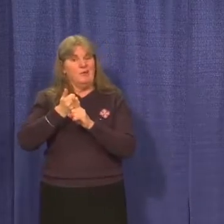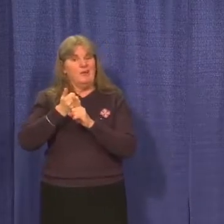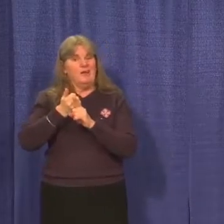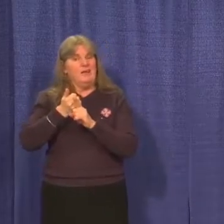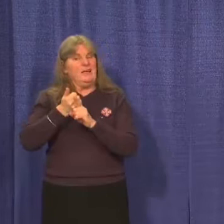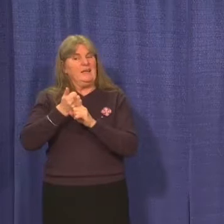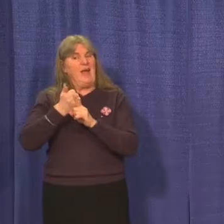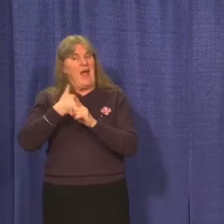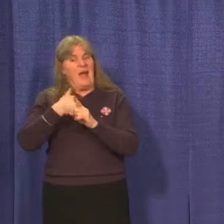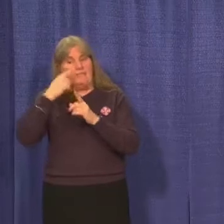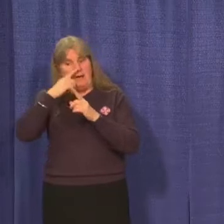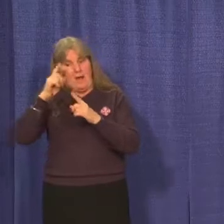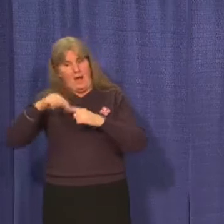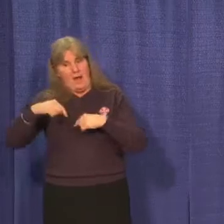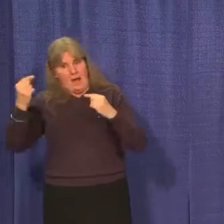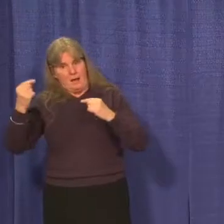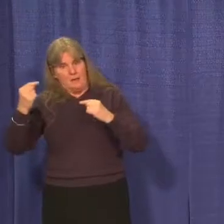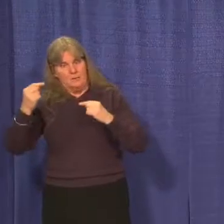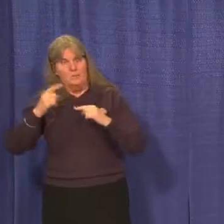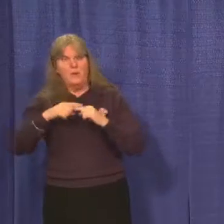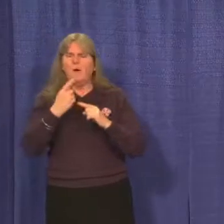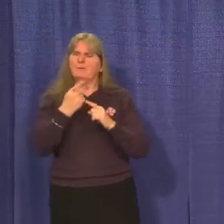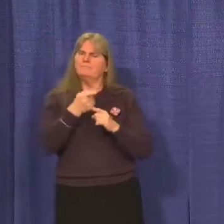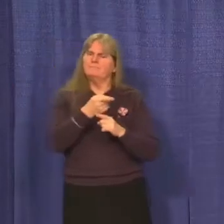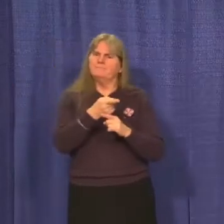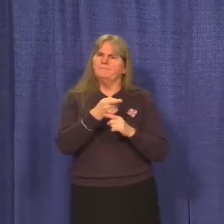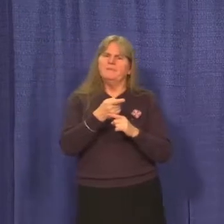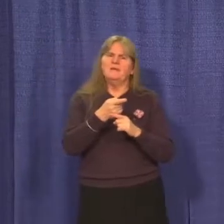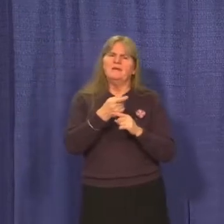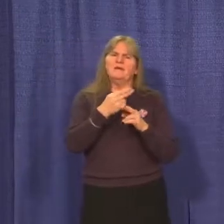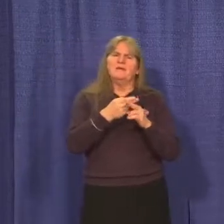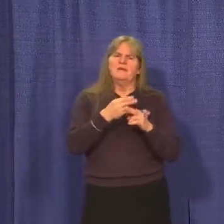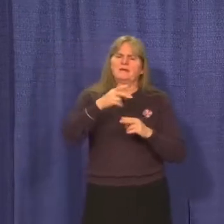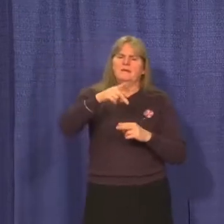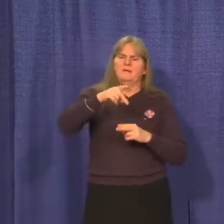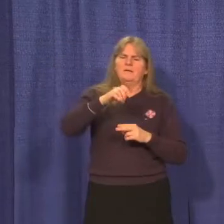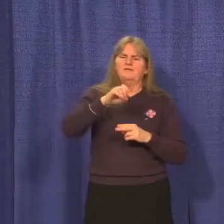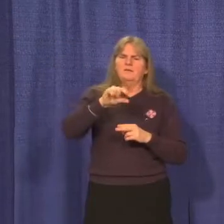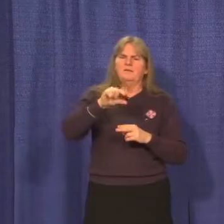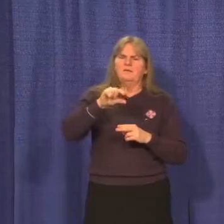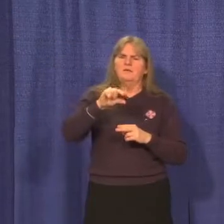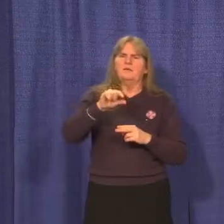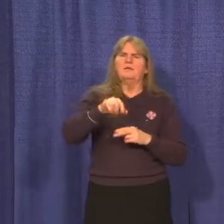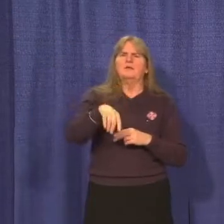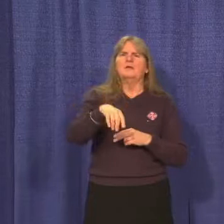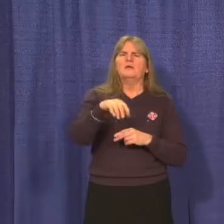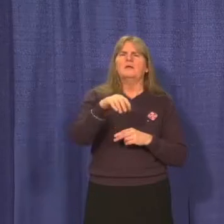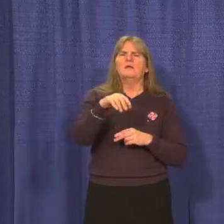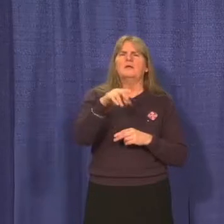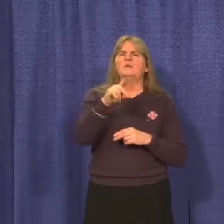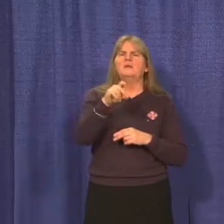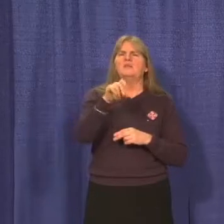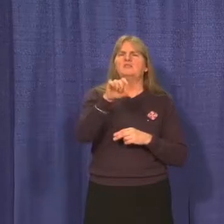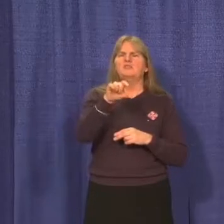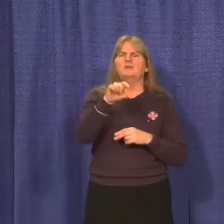won't, or to any of the components-- the main component of concern is what is...